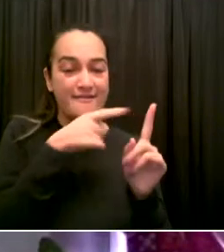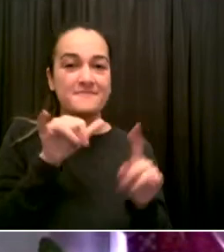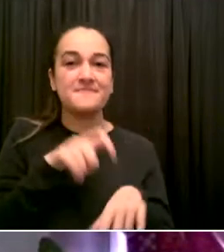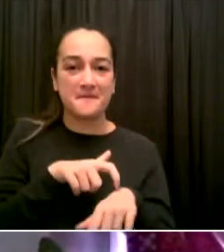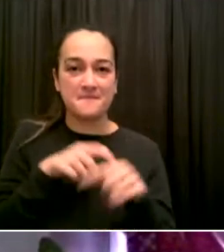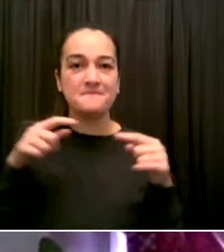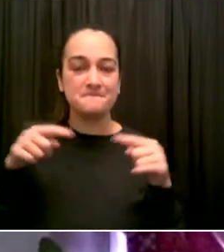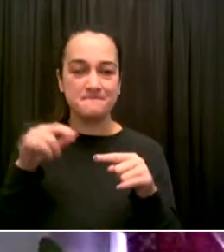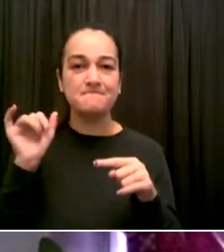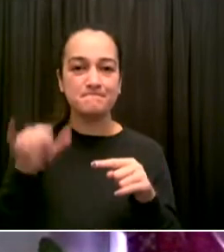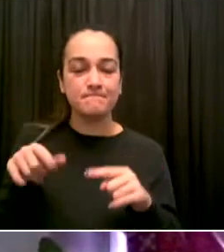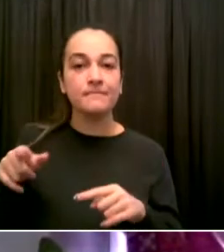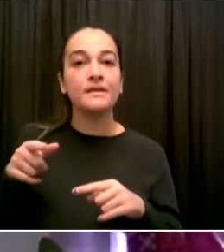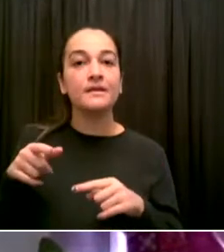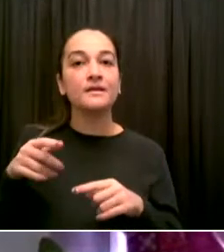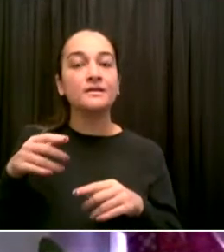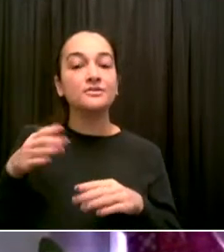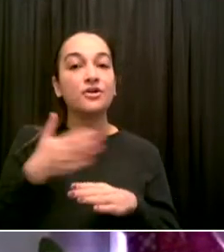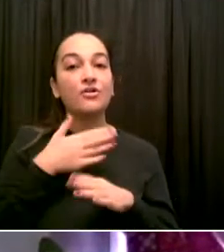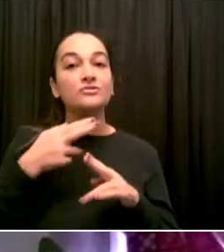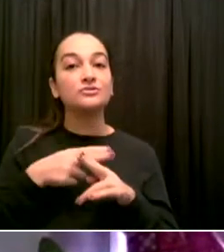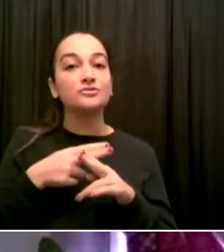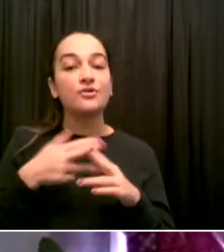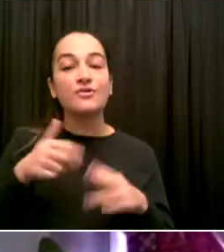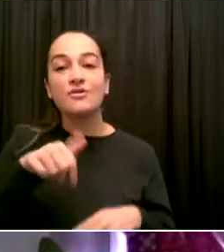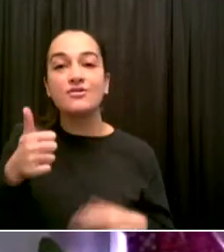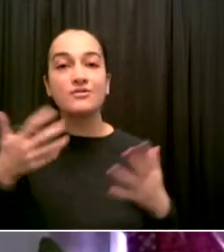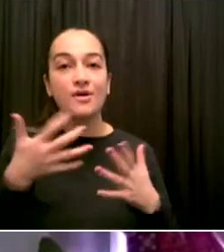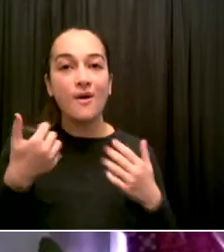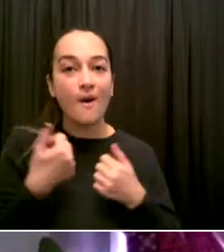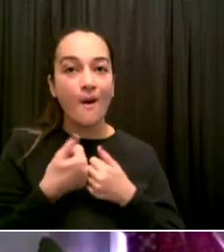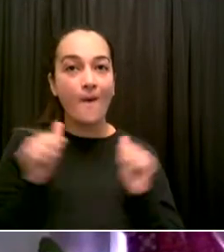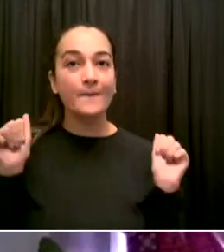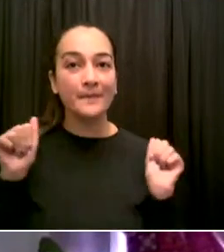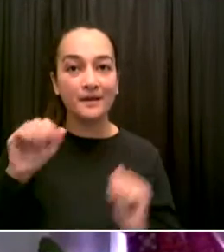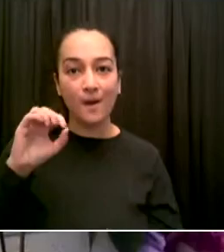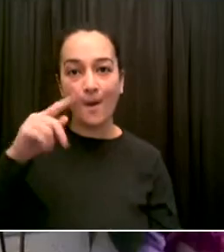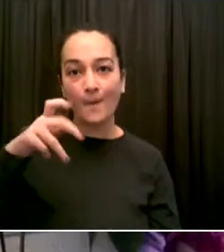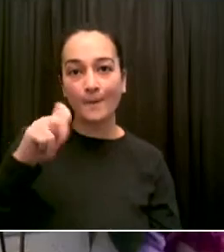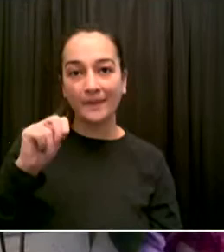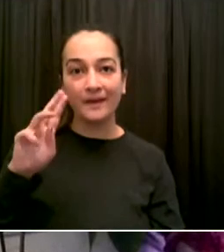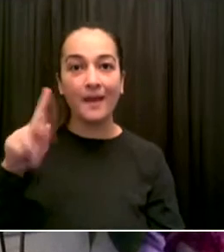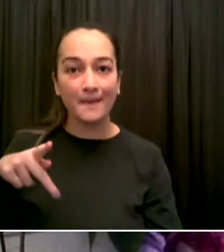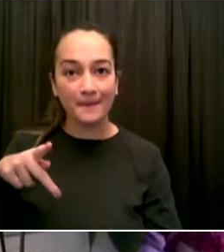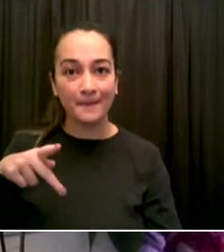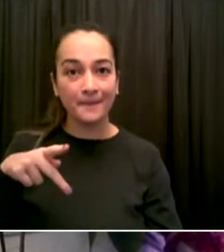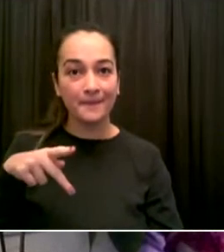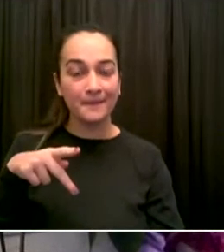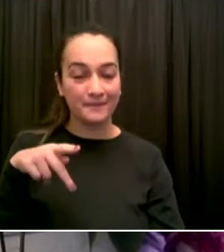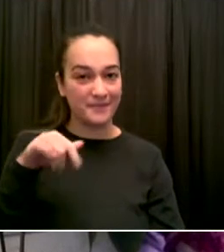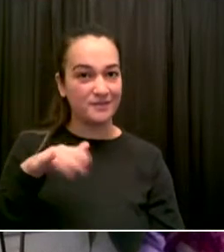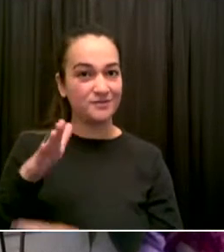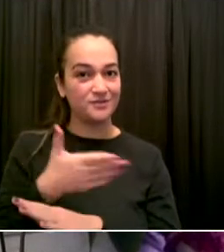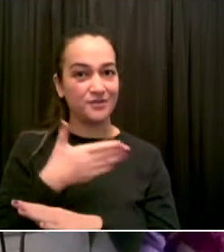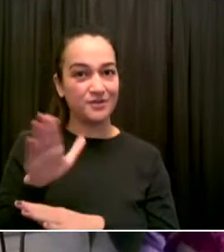IS A SONG CALLED OPENING UP.